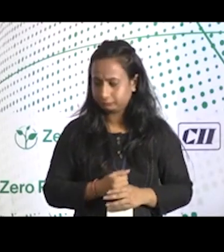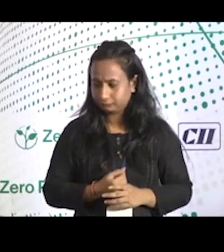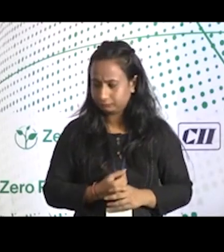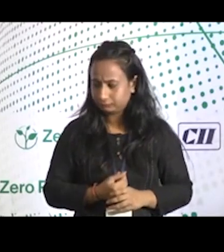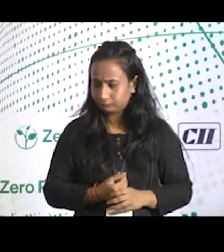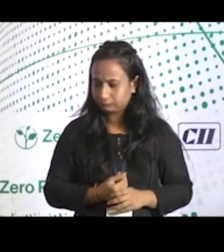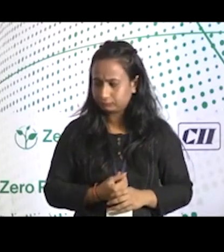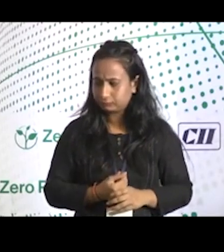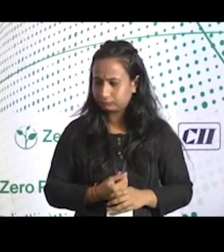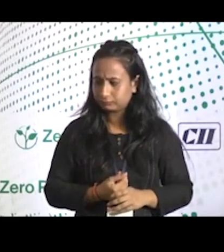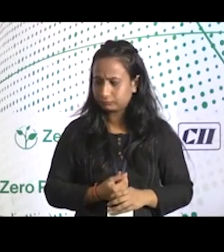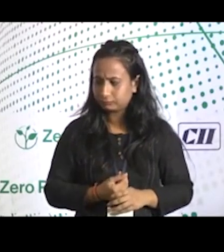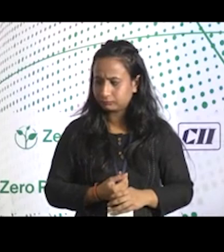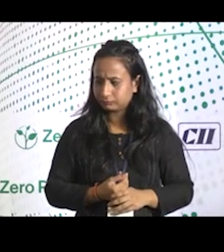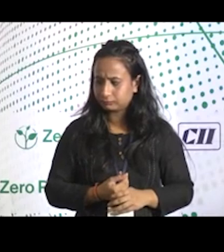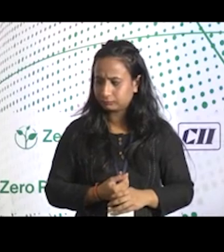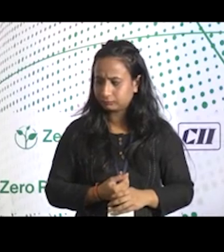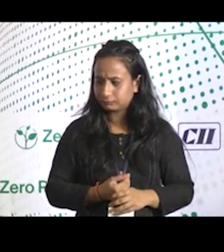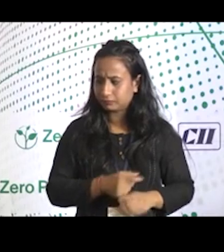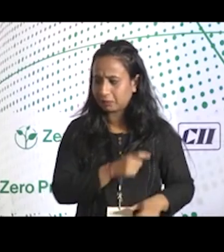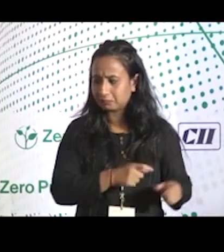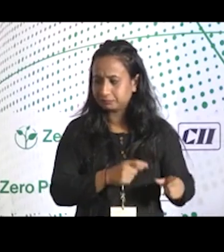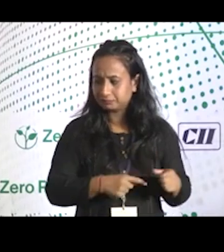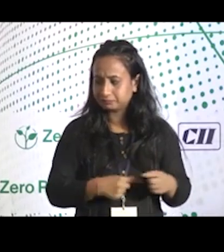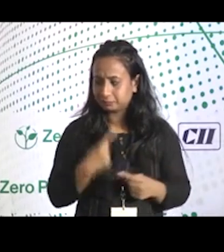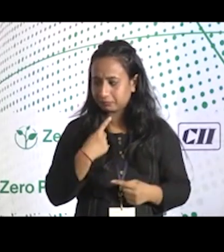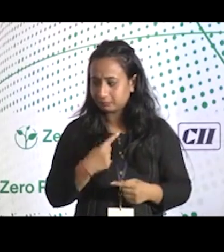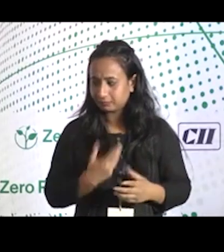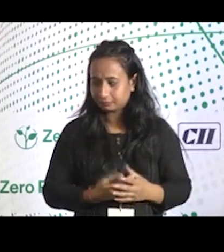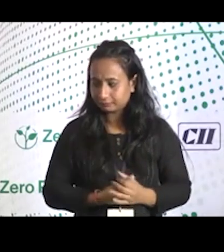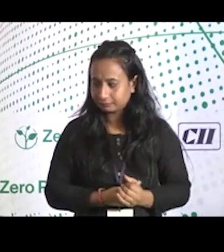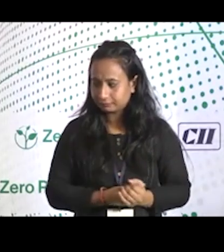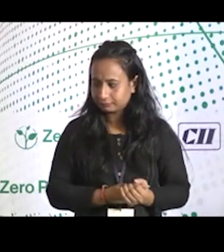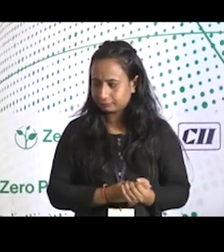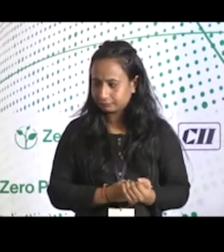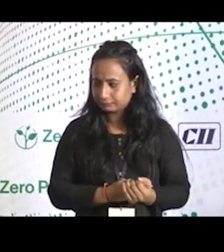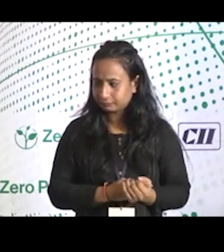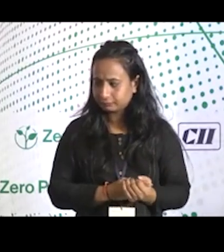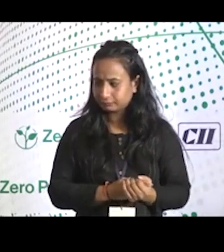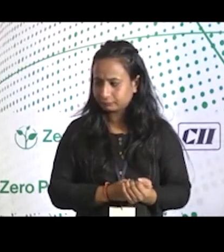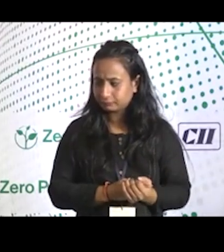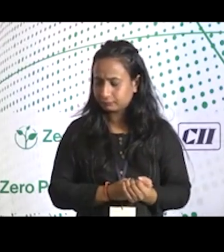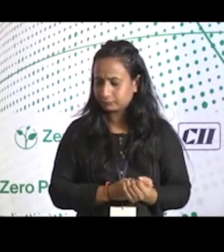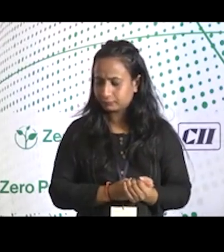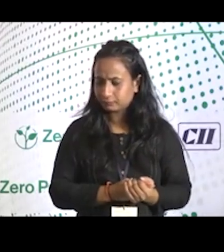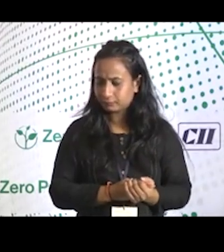again, for someone like ourselves, not just financial returns matter, but what's the impact?